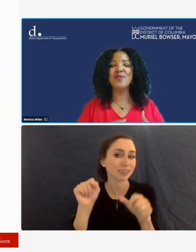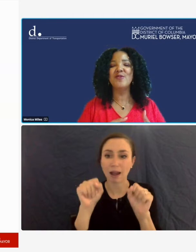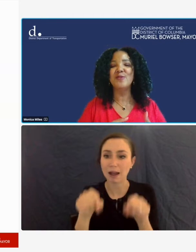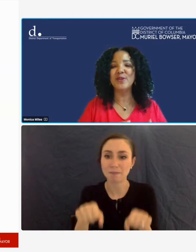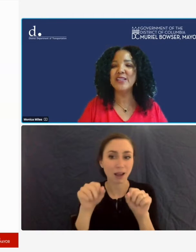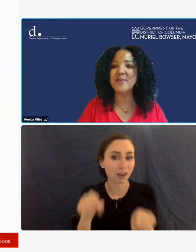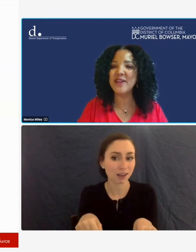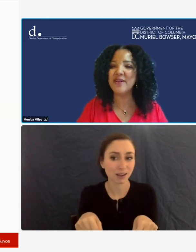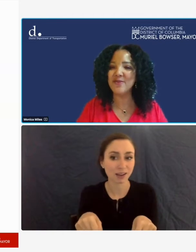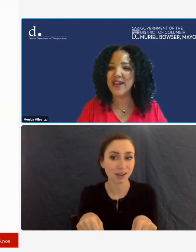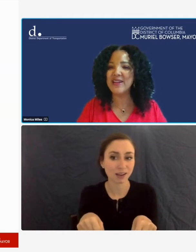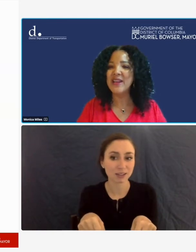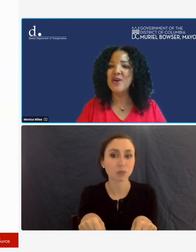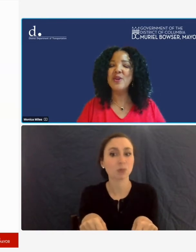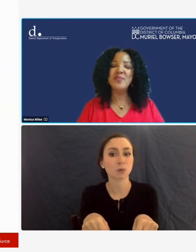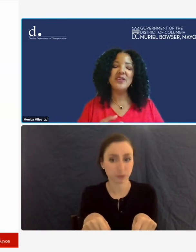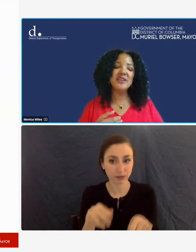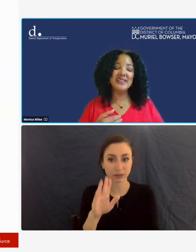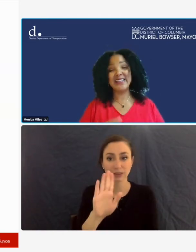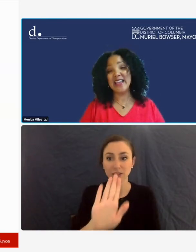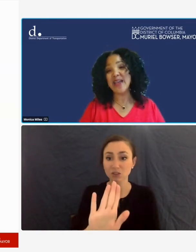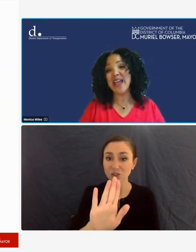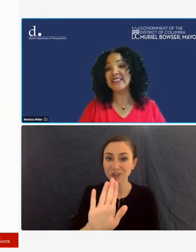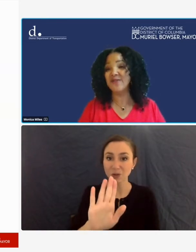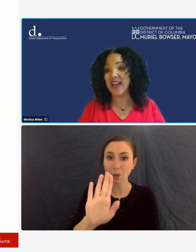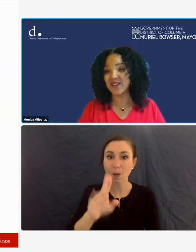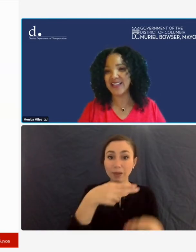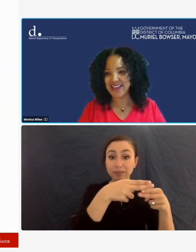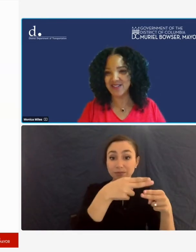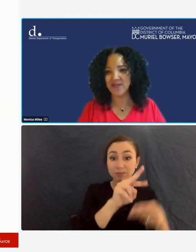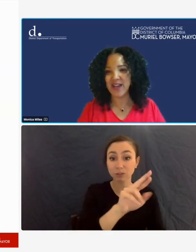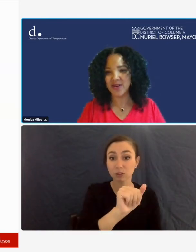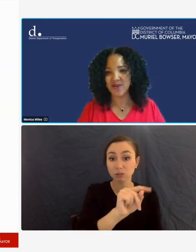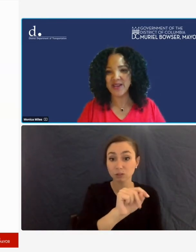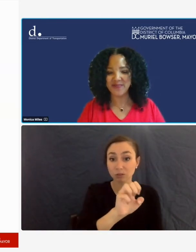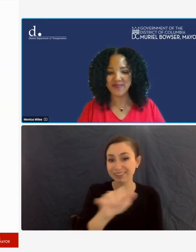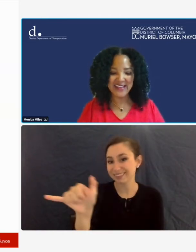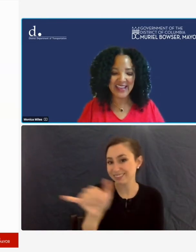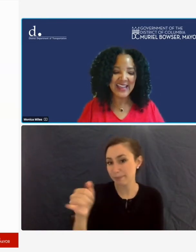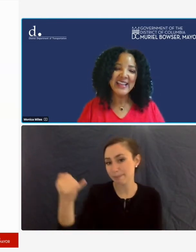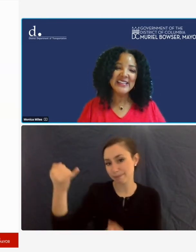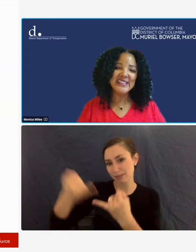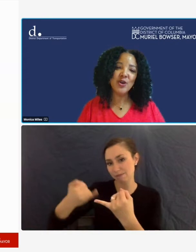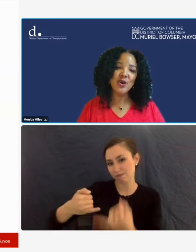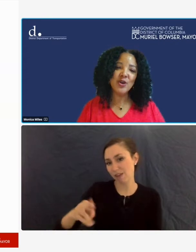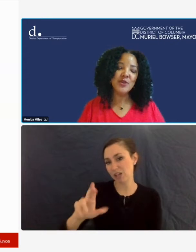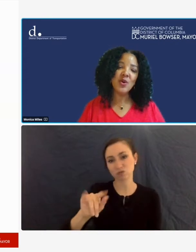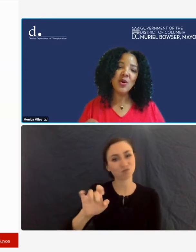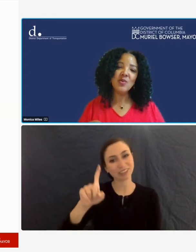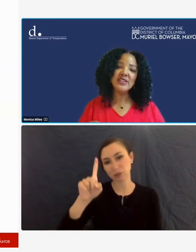preliminary rate would be the same as the final name the final rate so um you always on